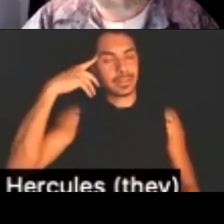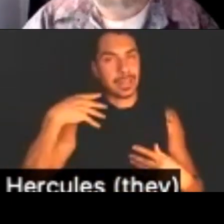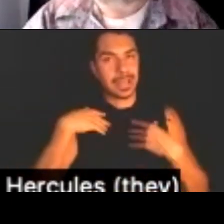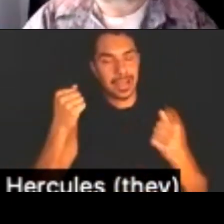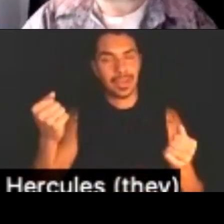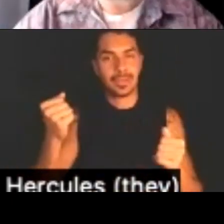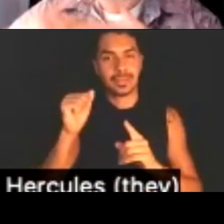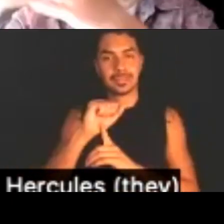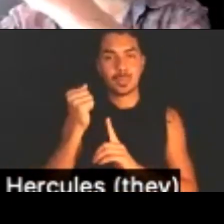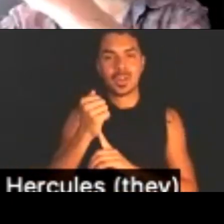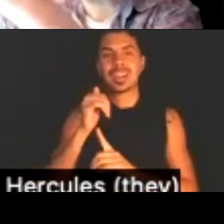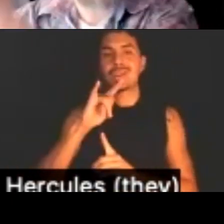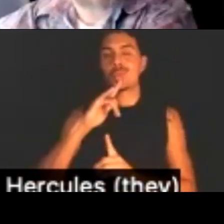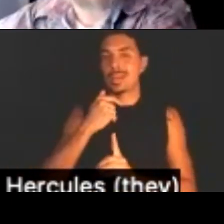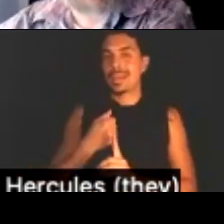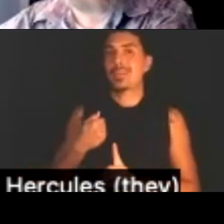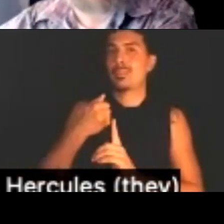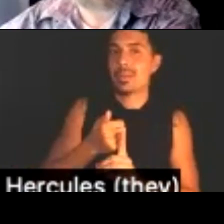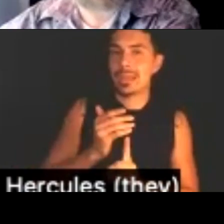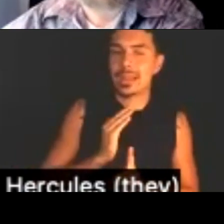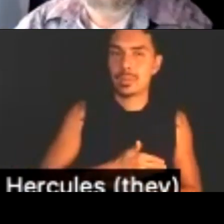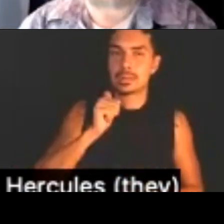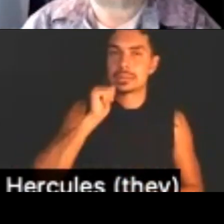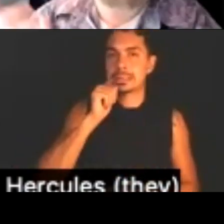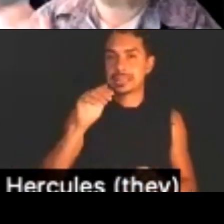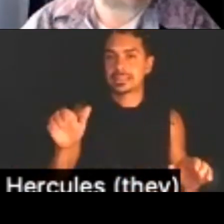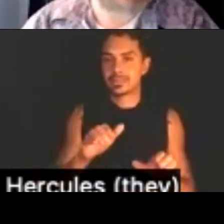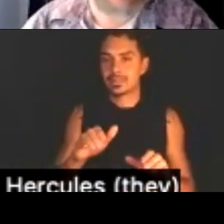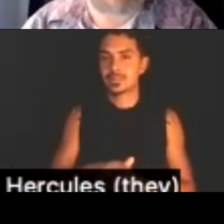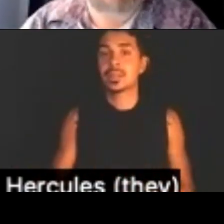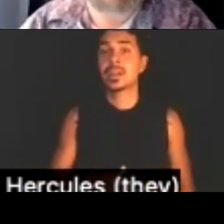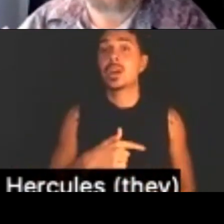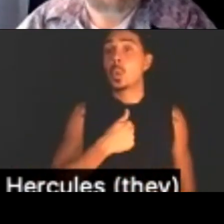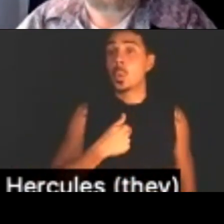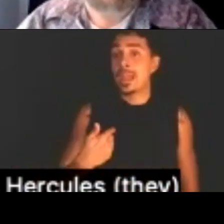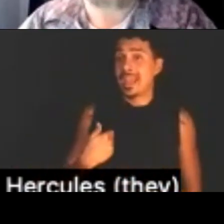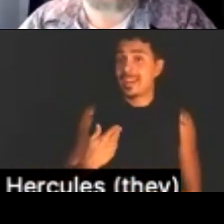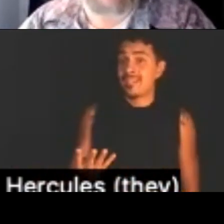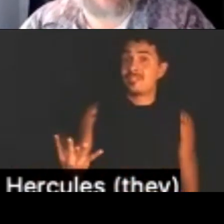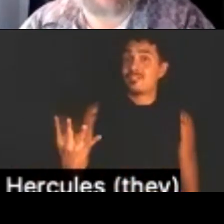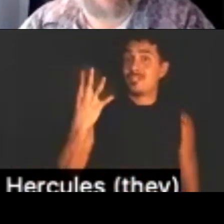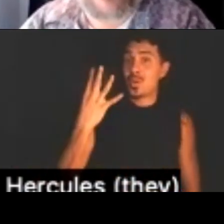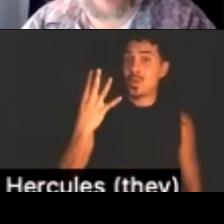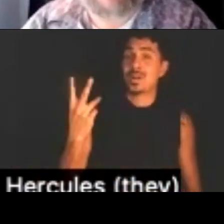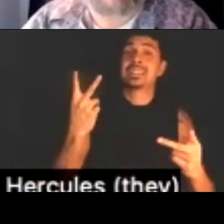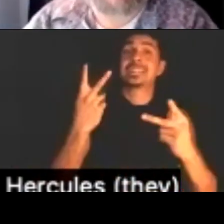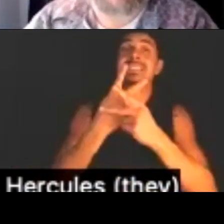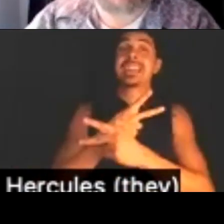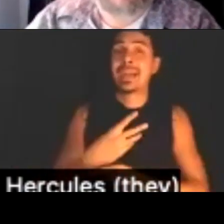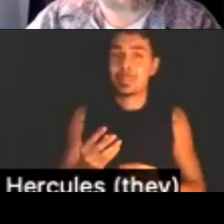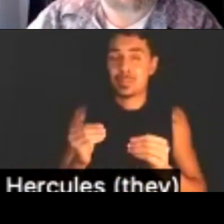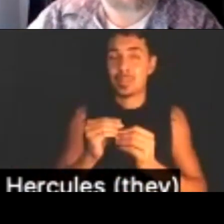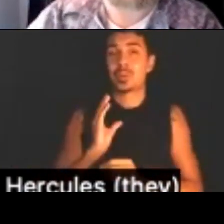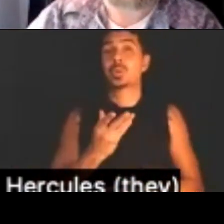So we've got four times as many trans folks that are feeling those symptoms of depression or anxiety or post-traumatic stress.